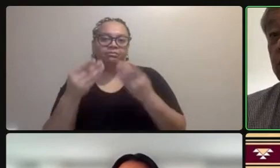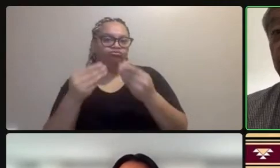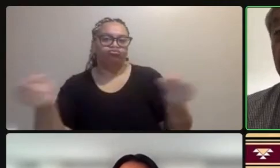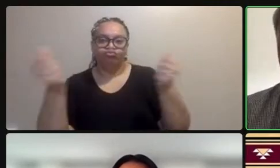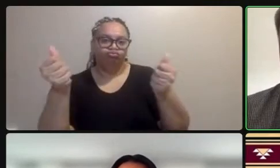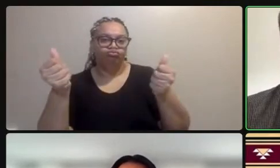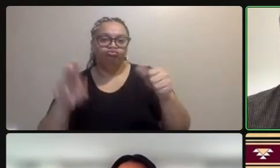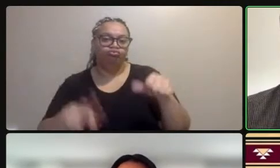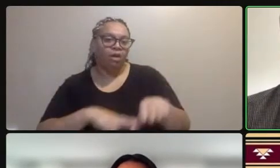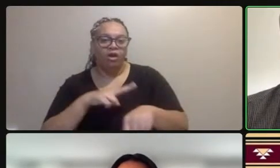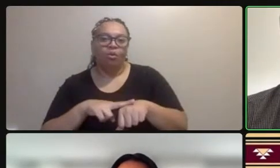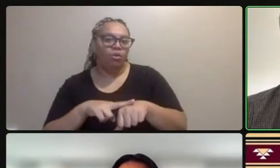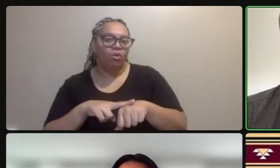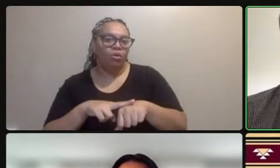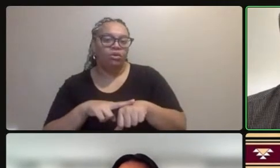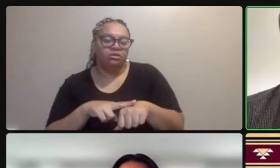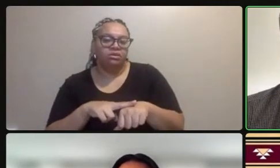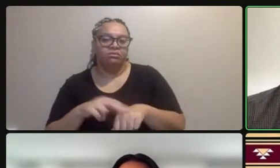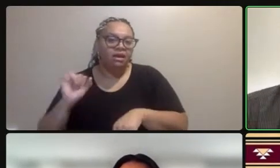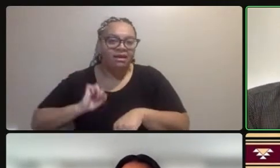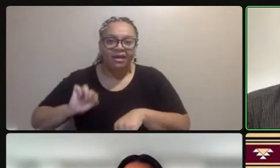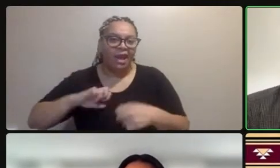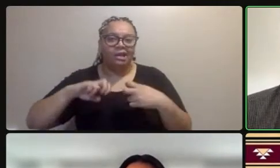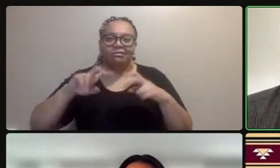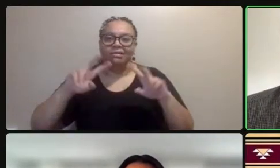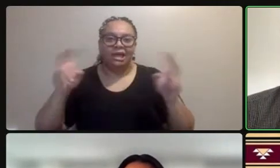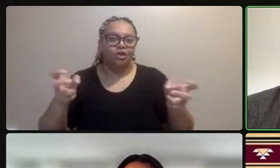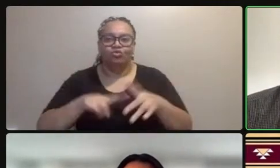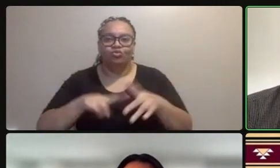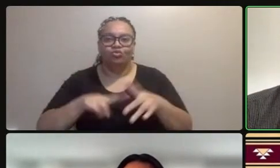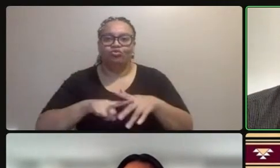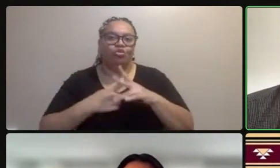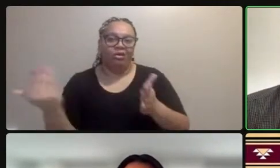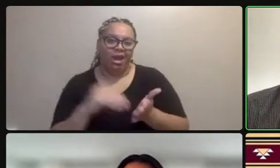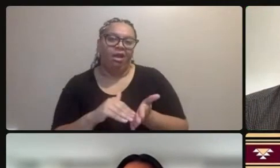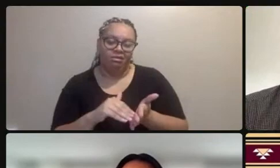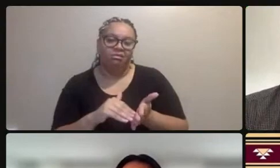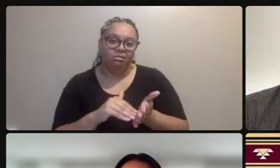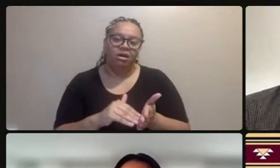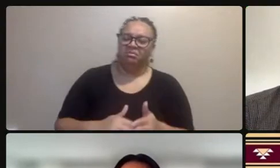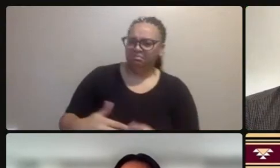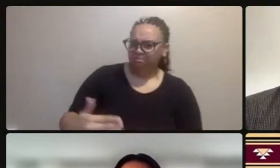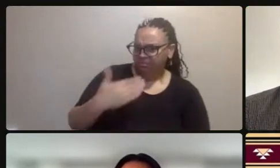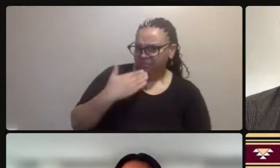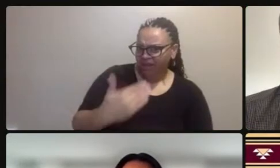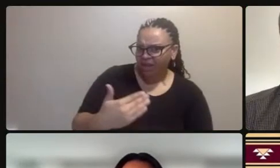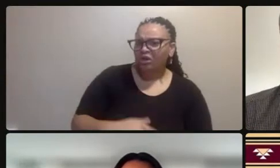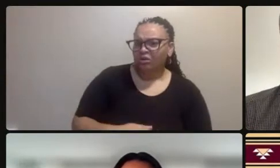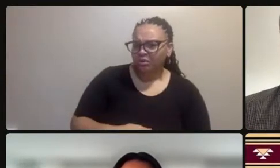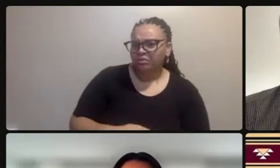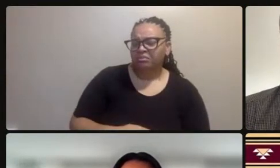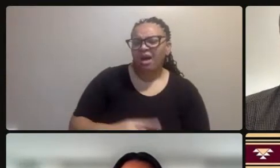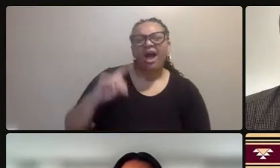AND ALL THOSE THEY WHEN I LEFT THEY LEFT THAT PROGRAM GO.